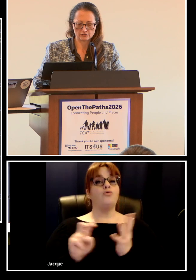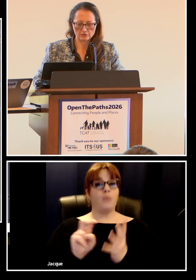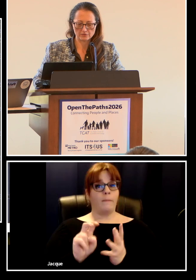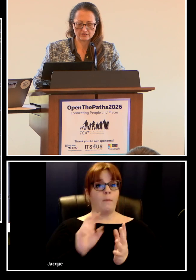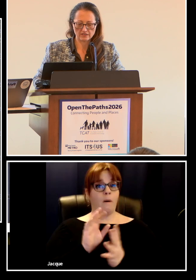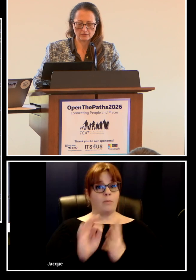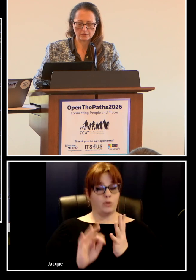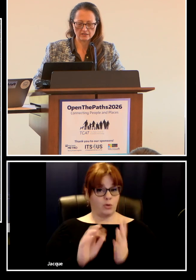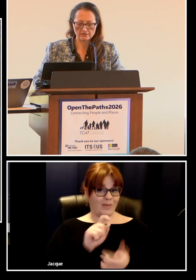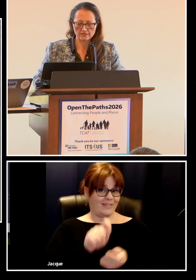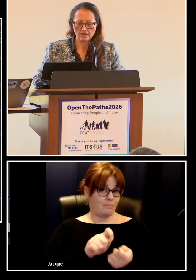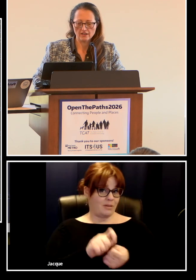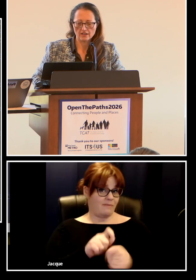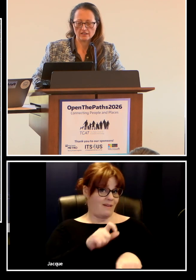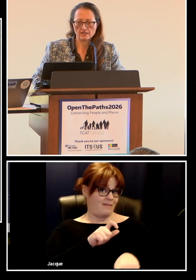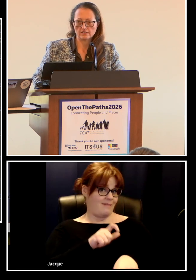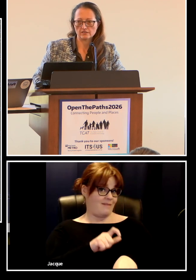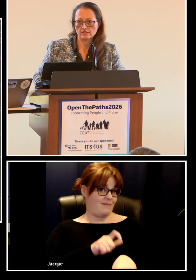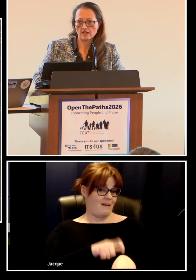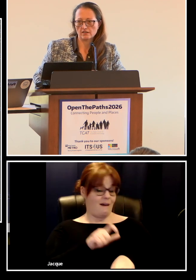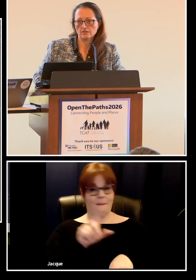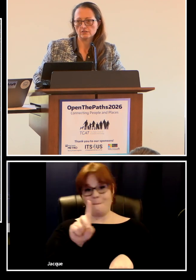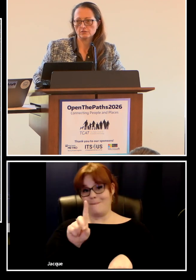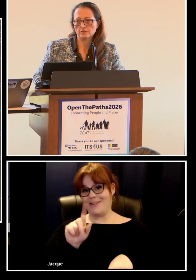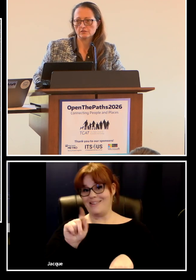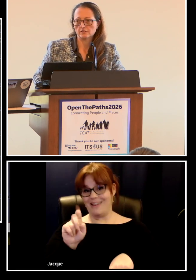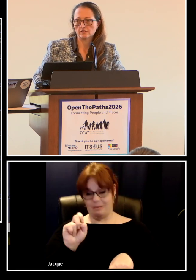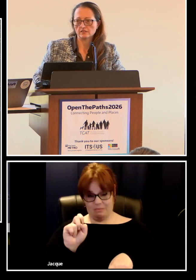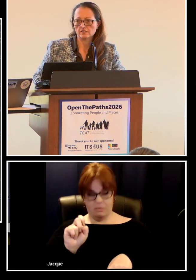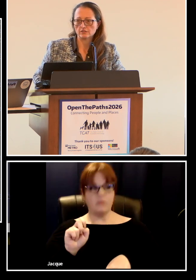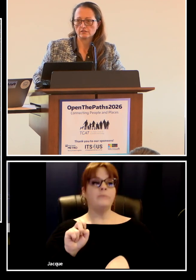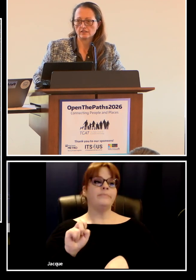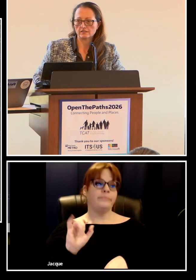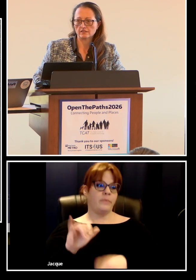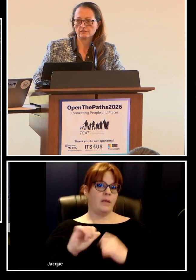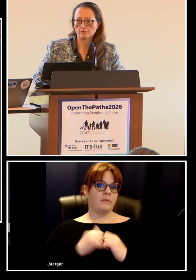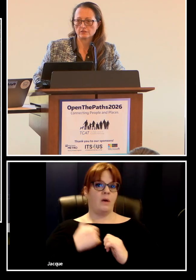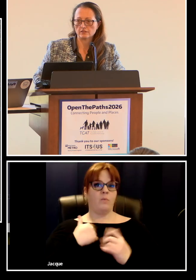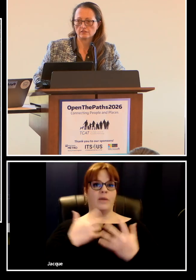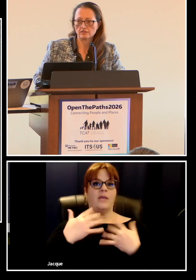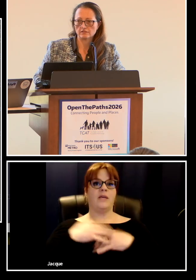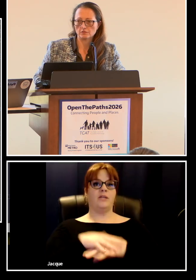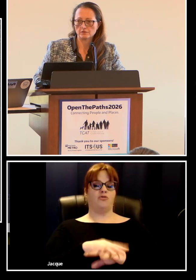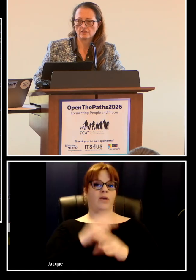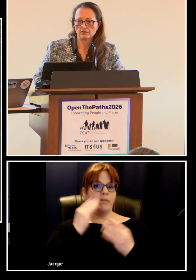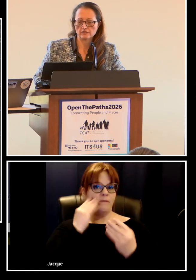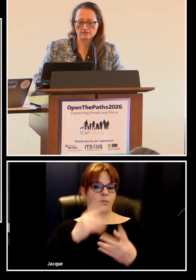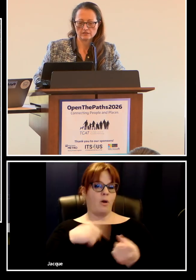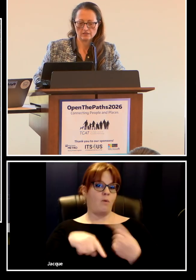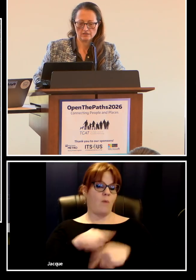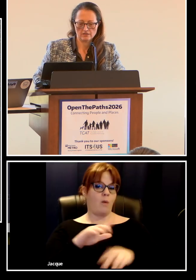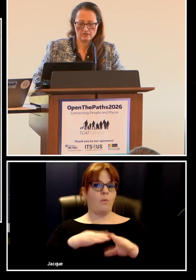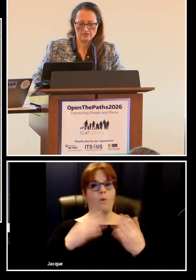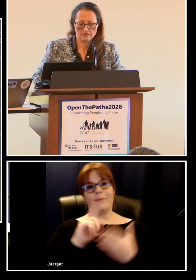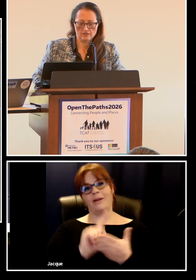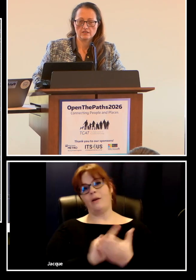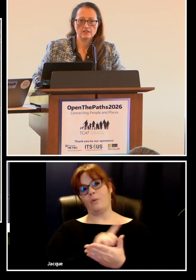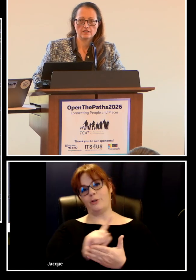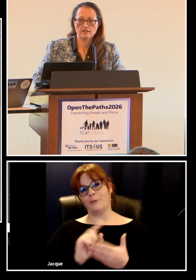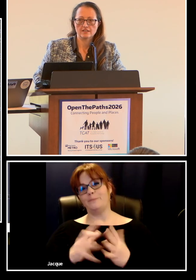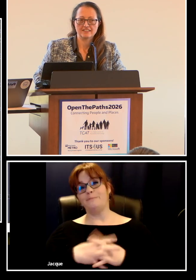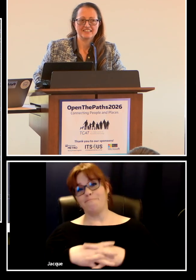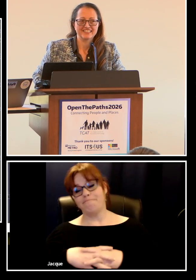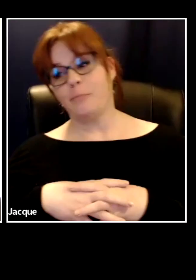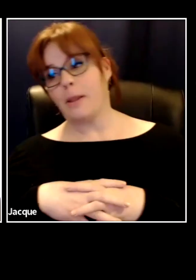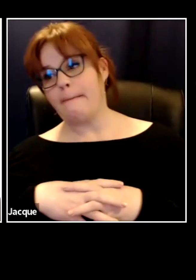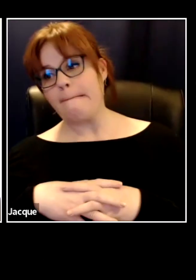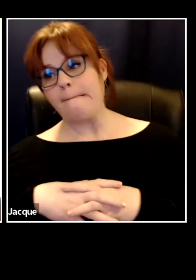the trip is taking place and that's how we would integrate the information around opening hours.